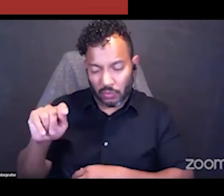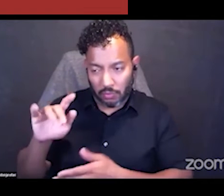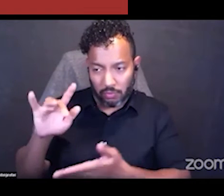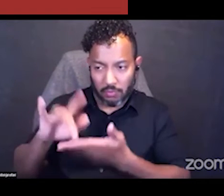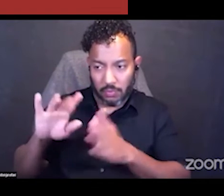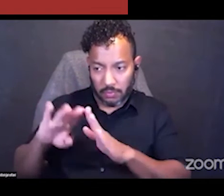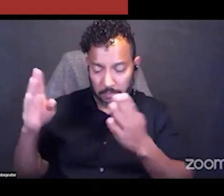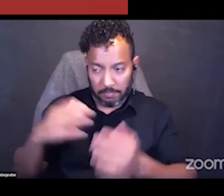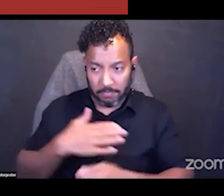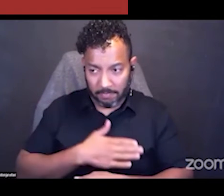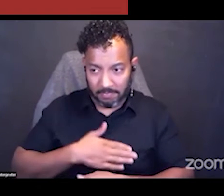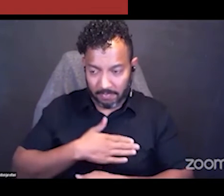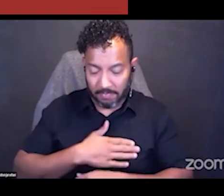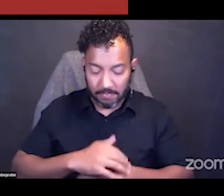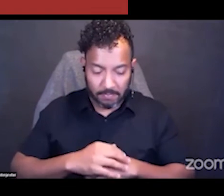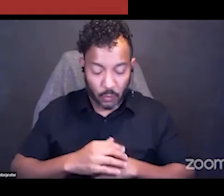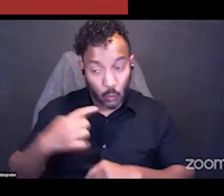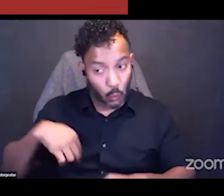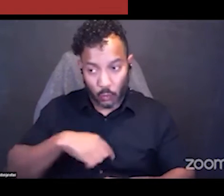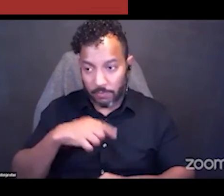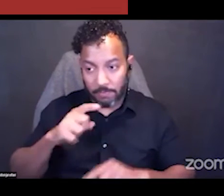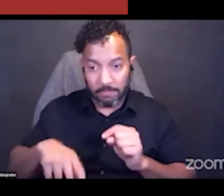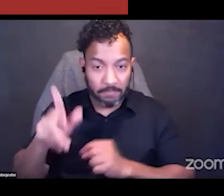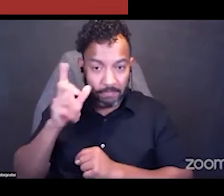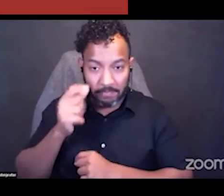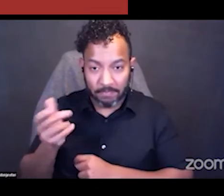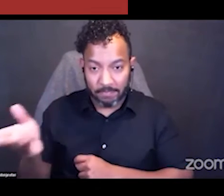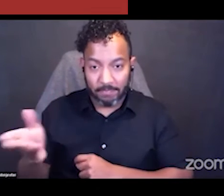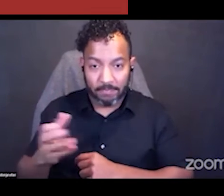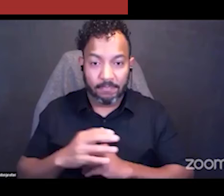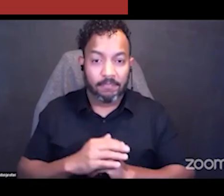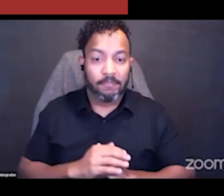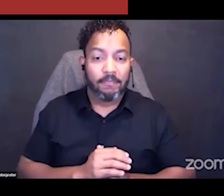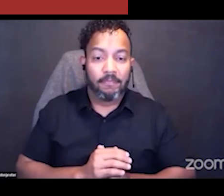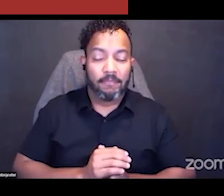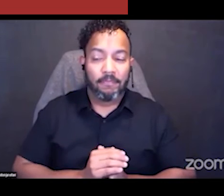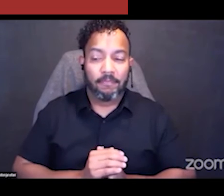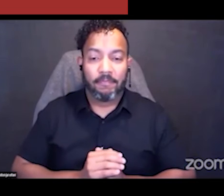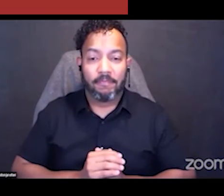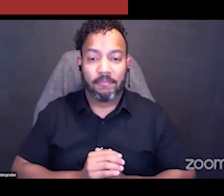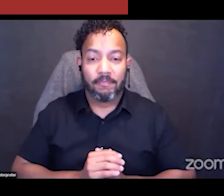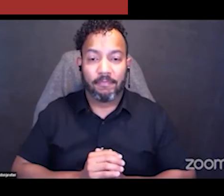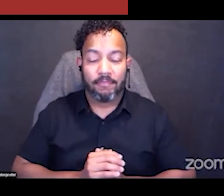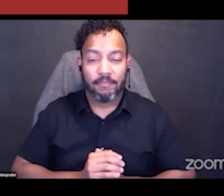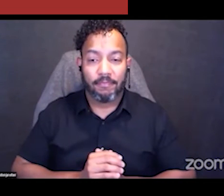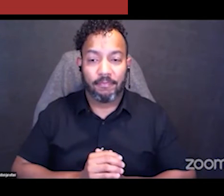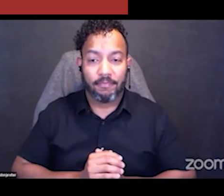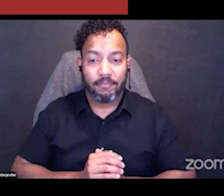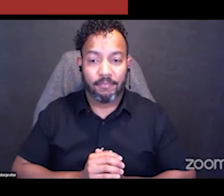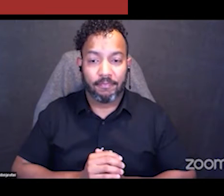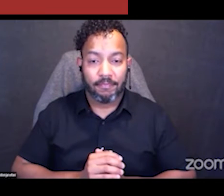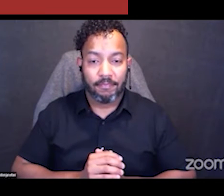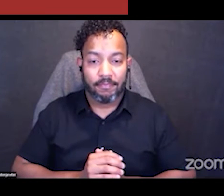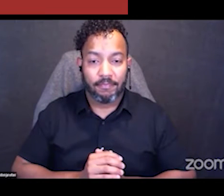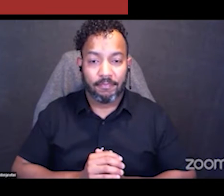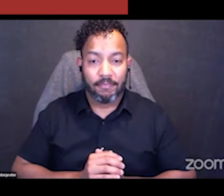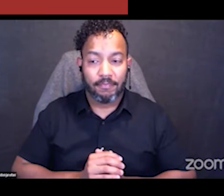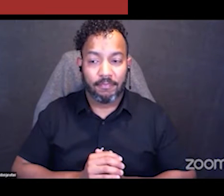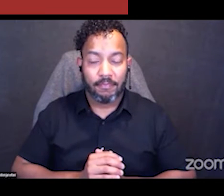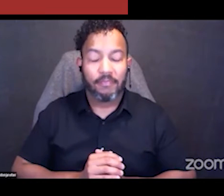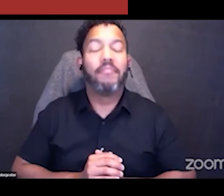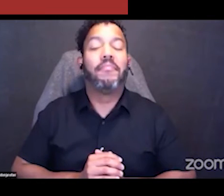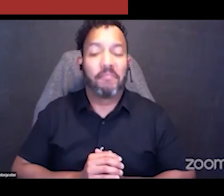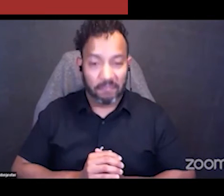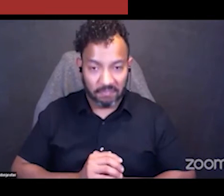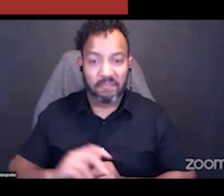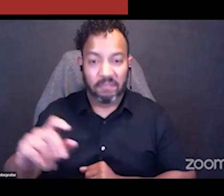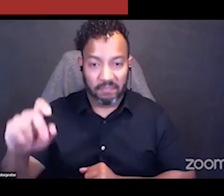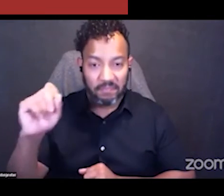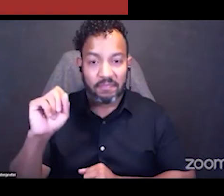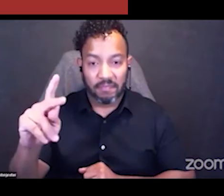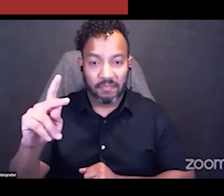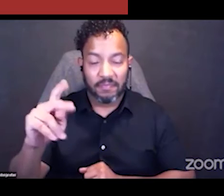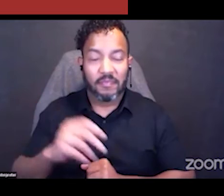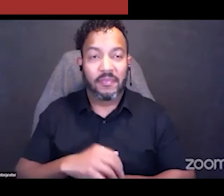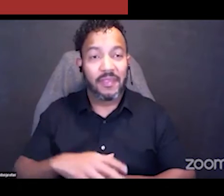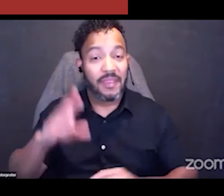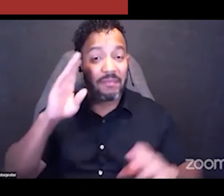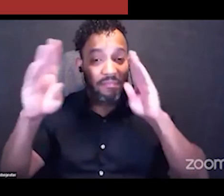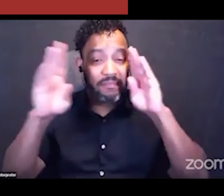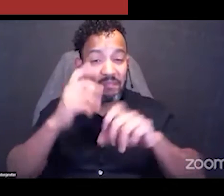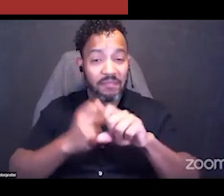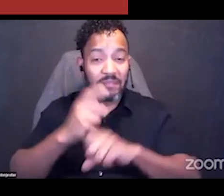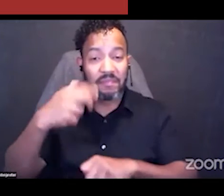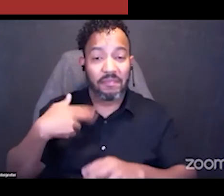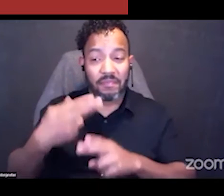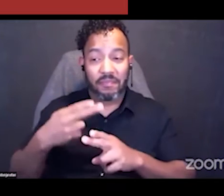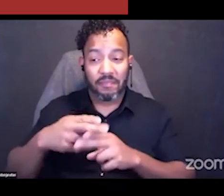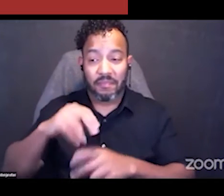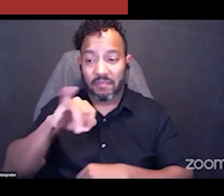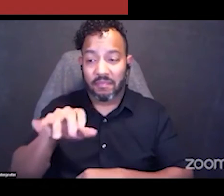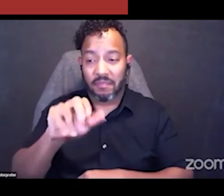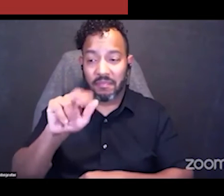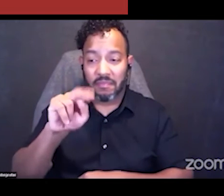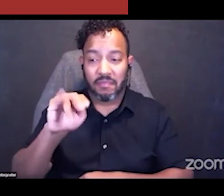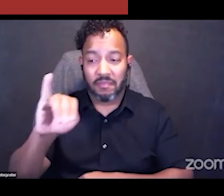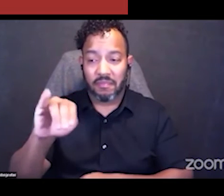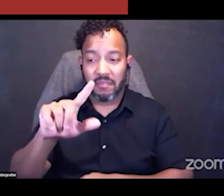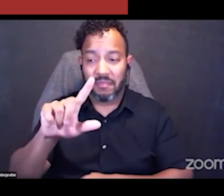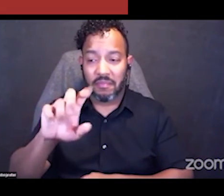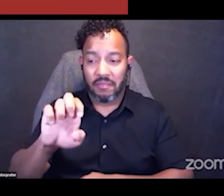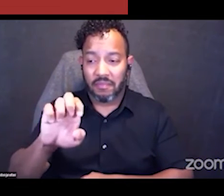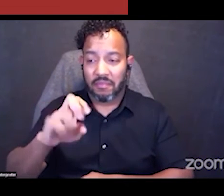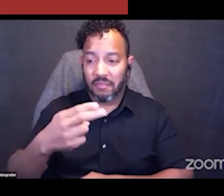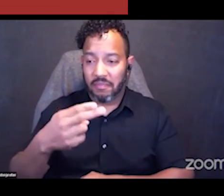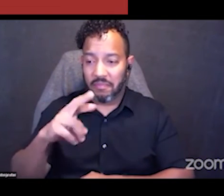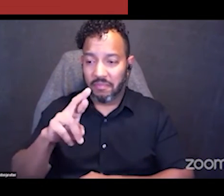Hi -- hello this is Janni Lehrer-Stein, my apologies, can you hear me now?